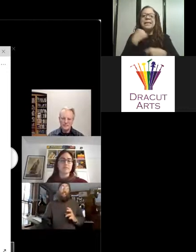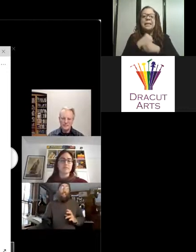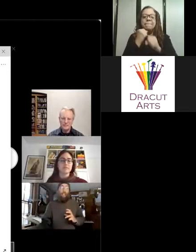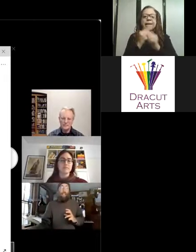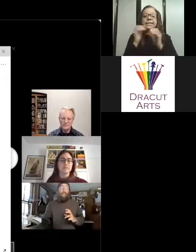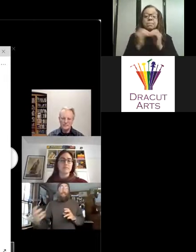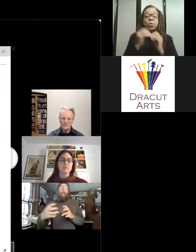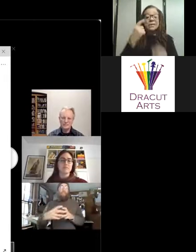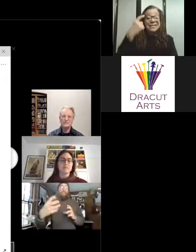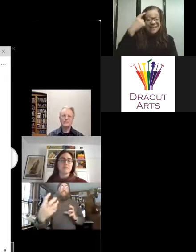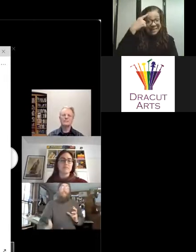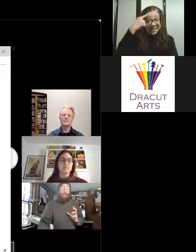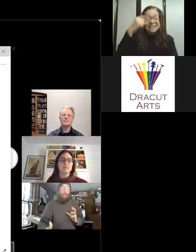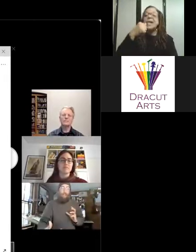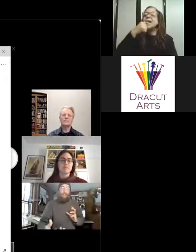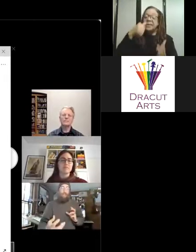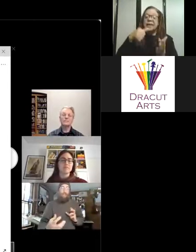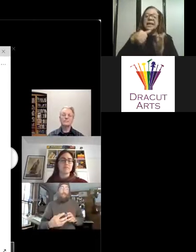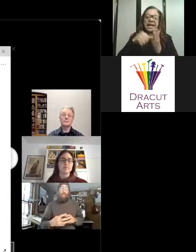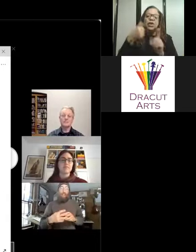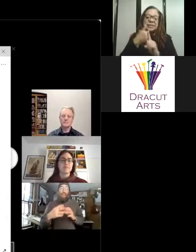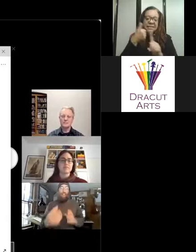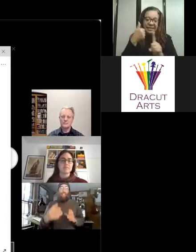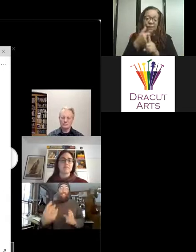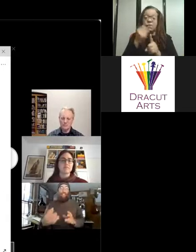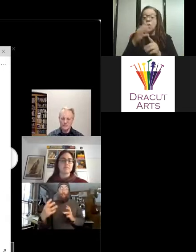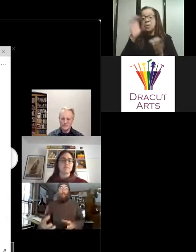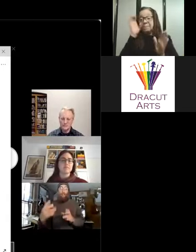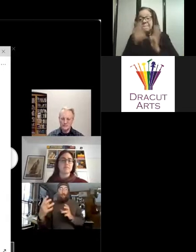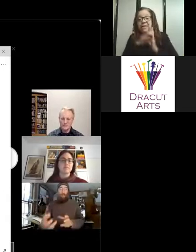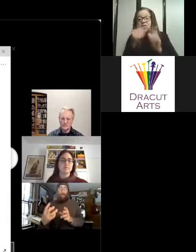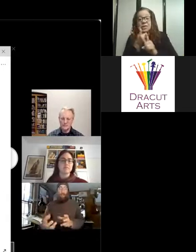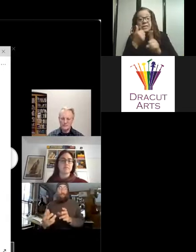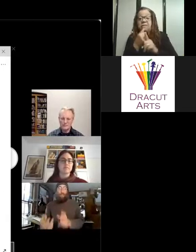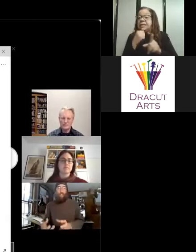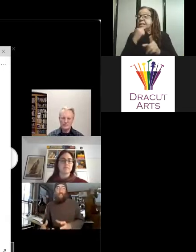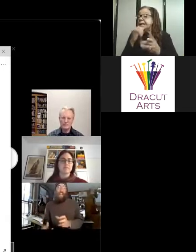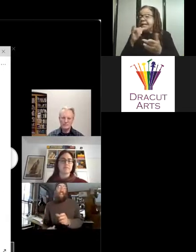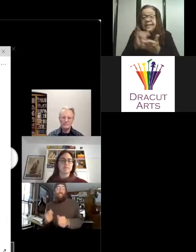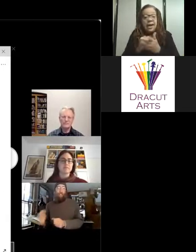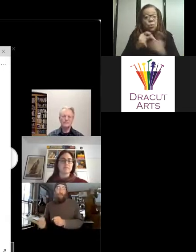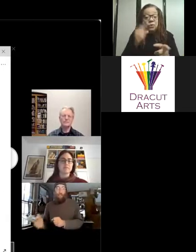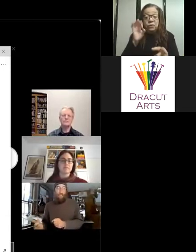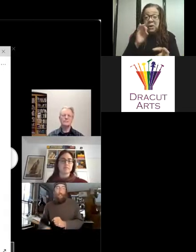letter itself, or more sense than the picture itself, not that this is what Freeman Colby looked like as he wrote the letter,